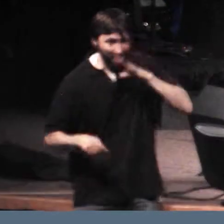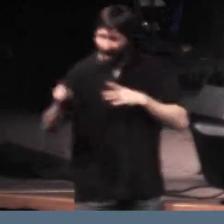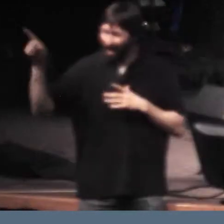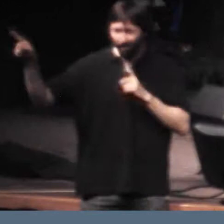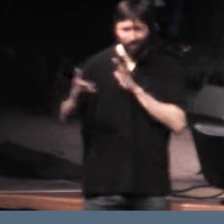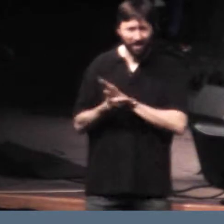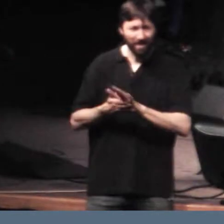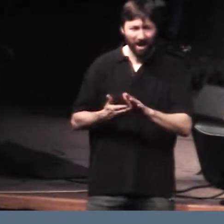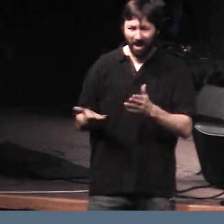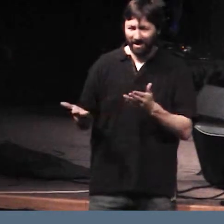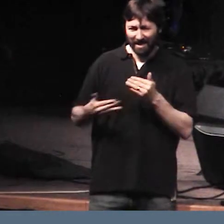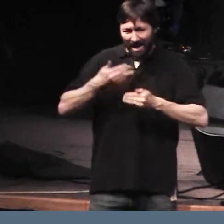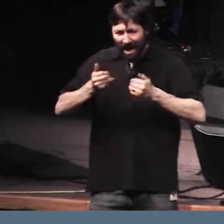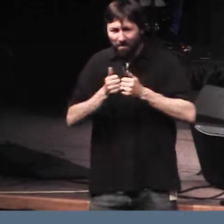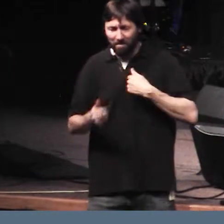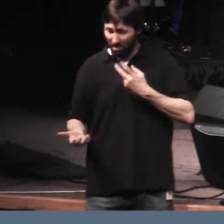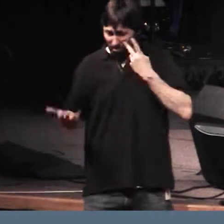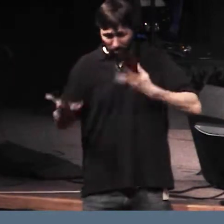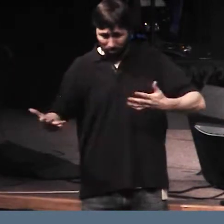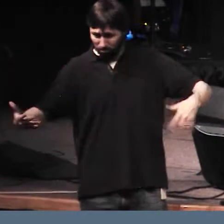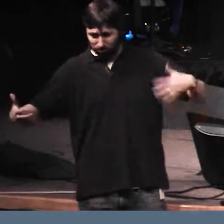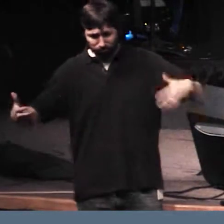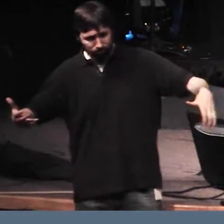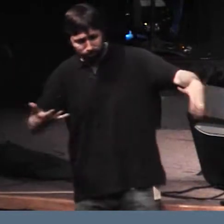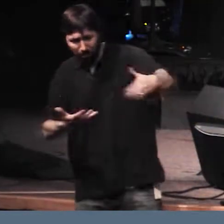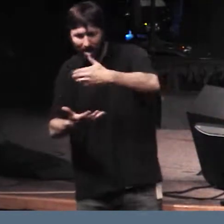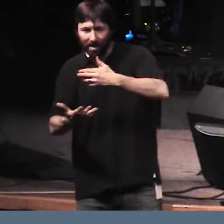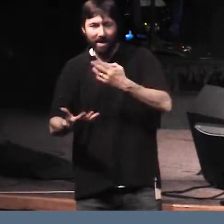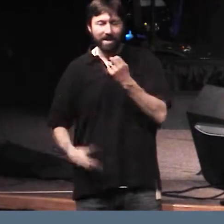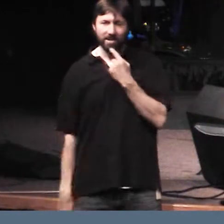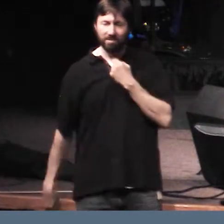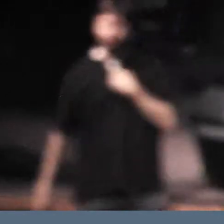me well and look how much I have" and she mentions